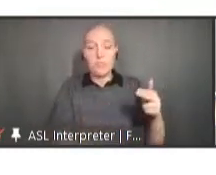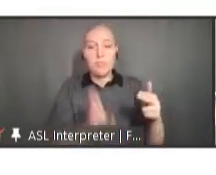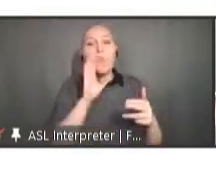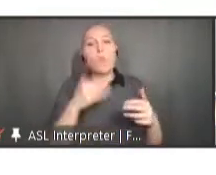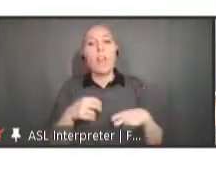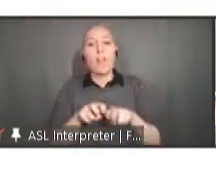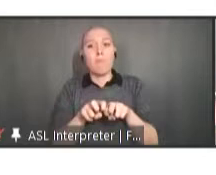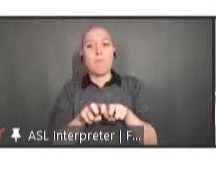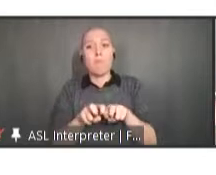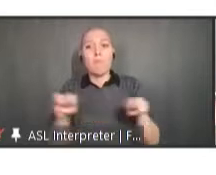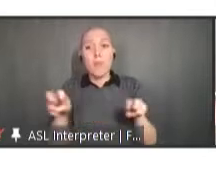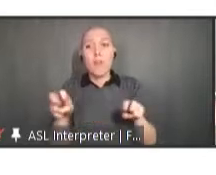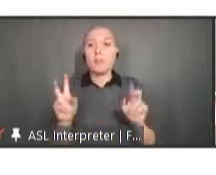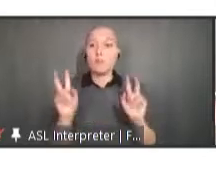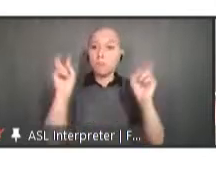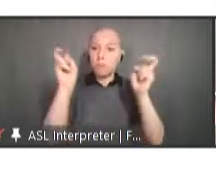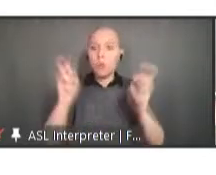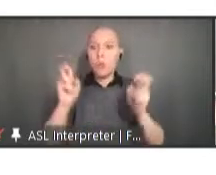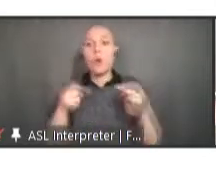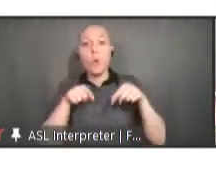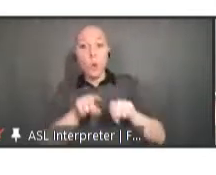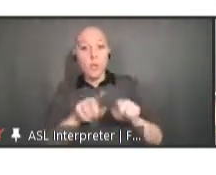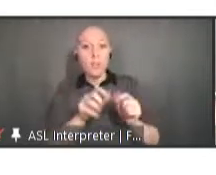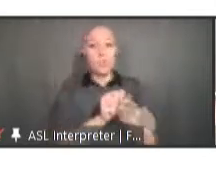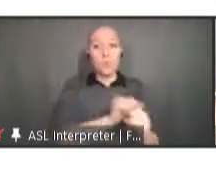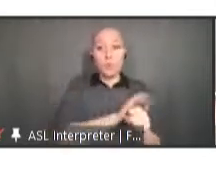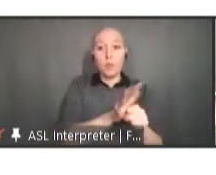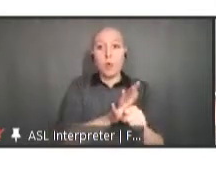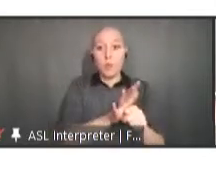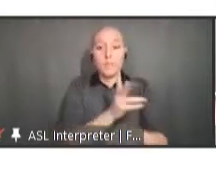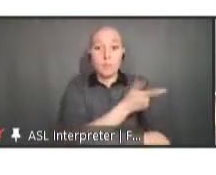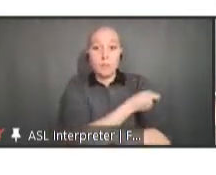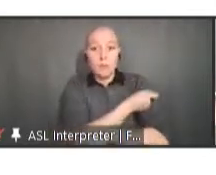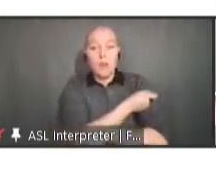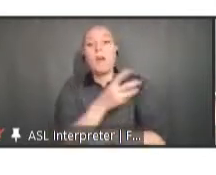SARS-CoV-2 infection and strengthening immunization information systems